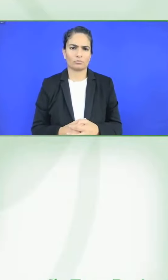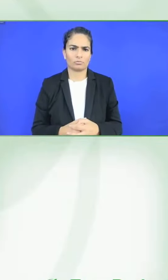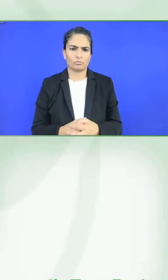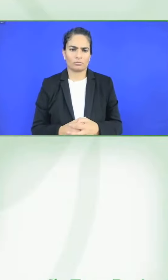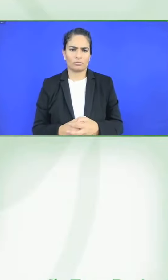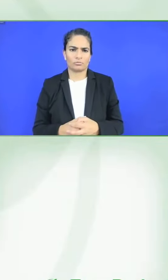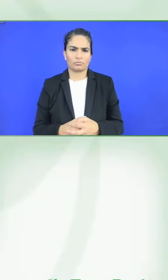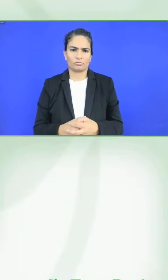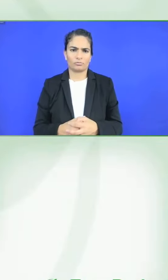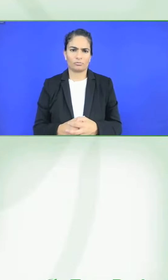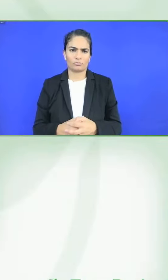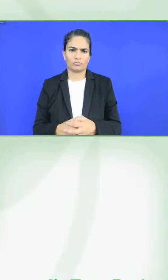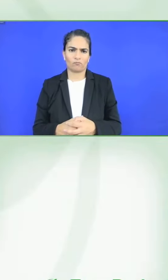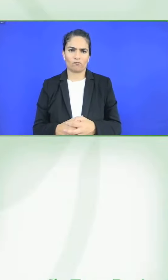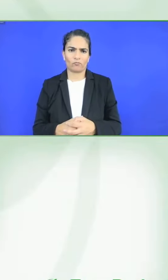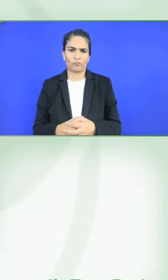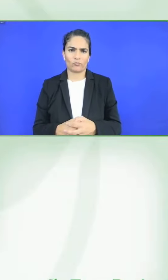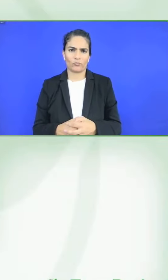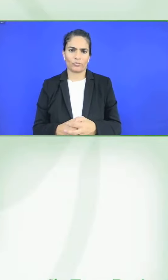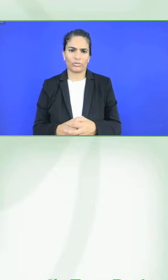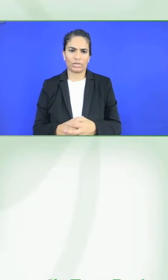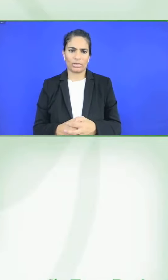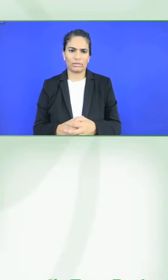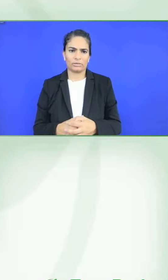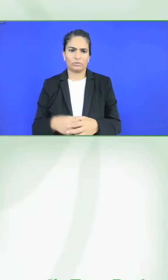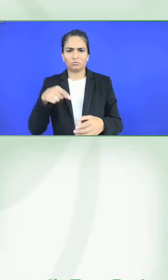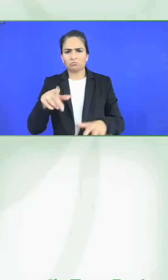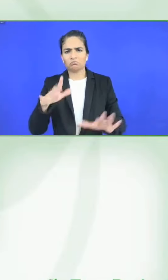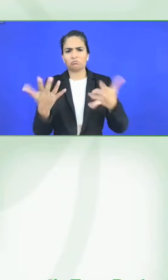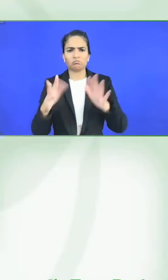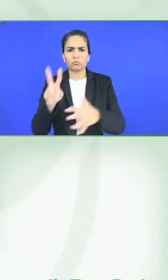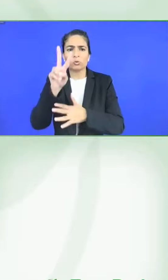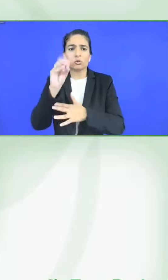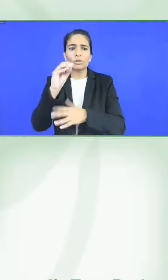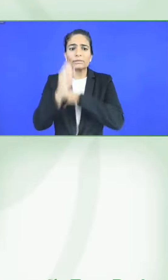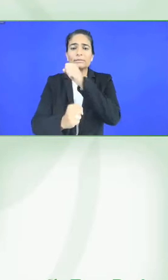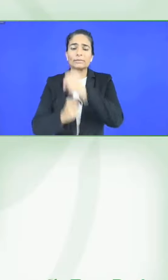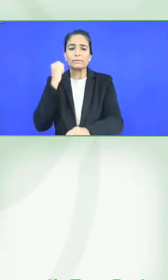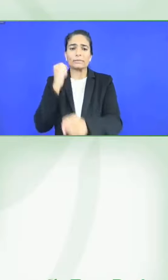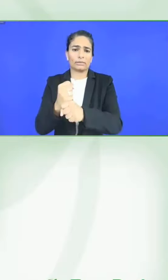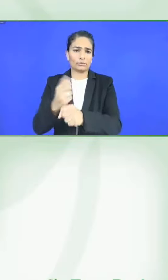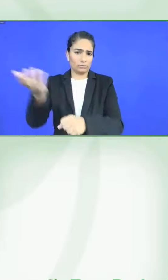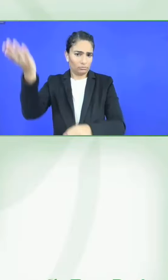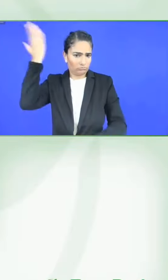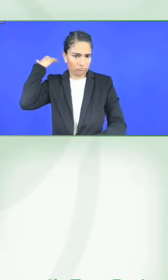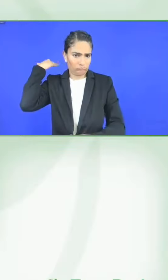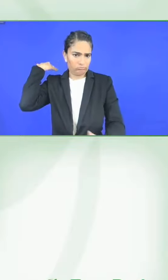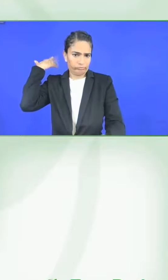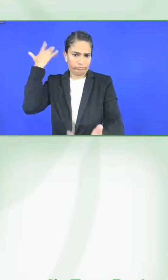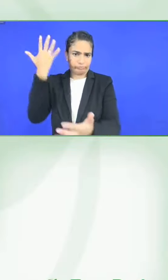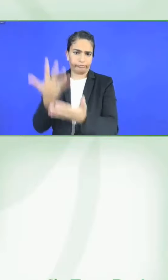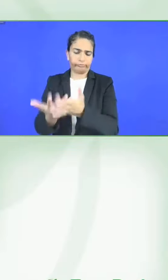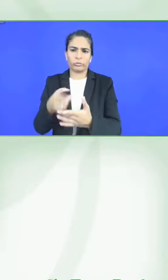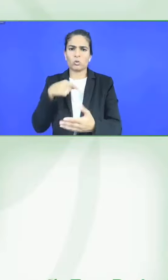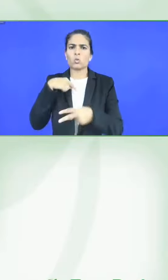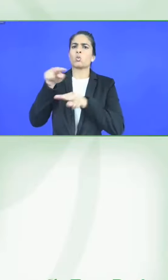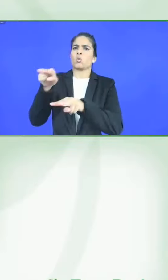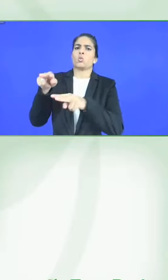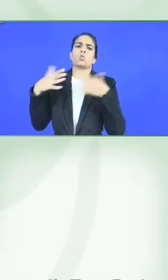Both of these are free and you can download them anytime.